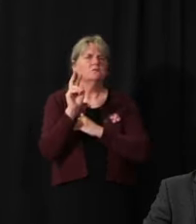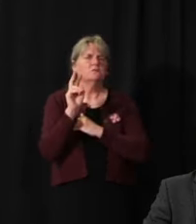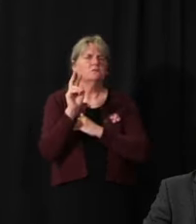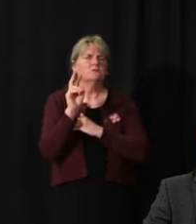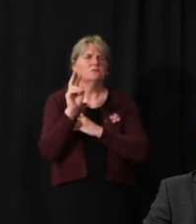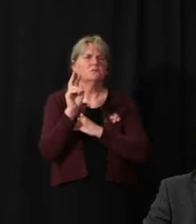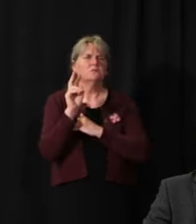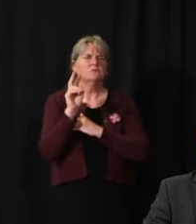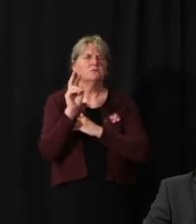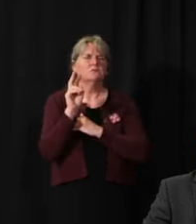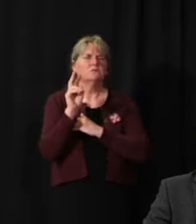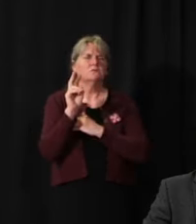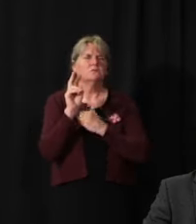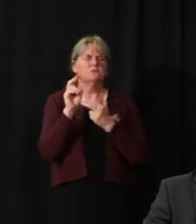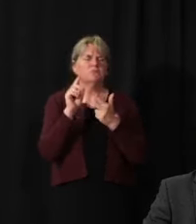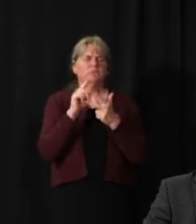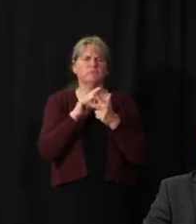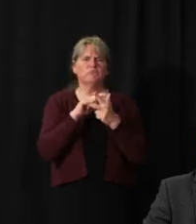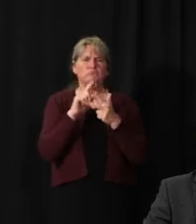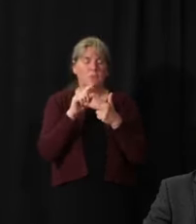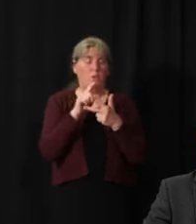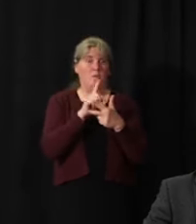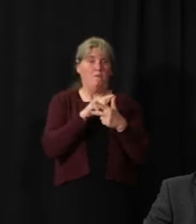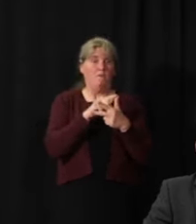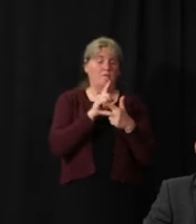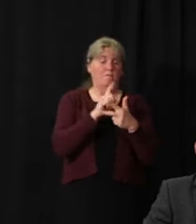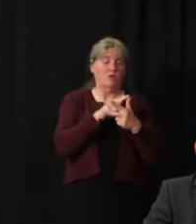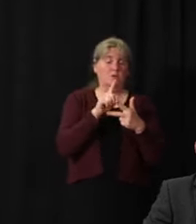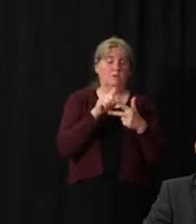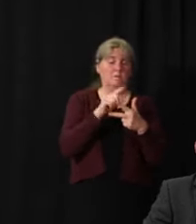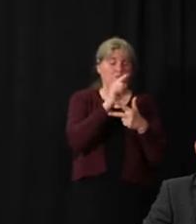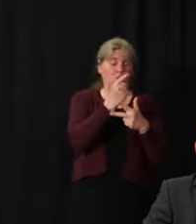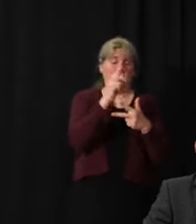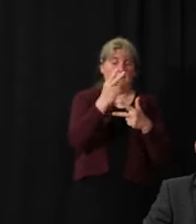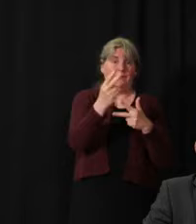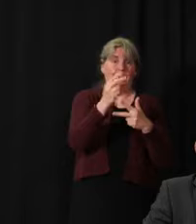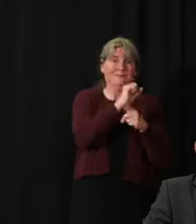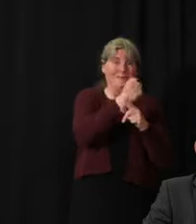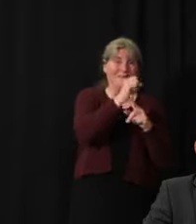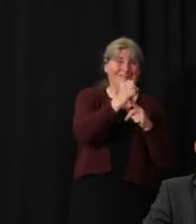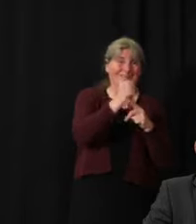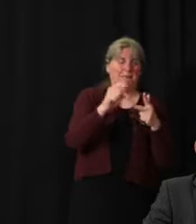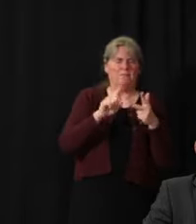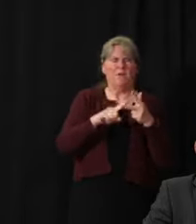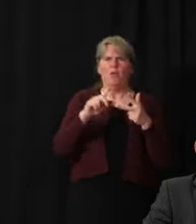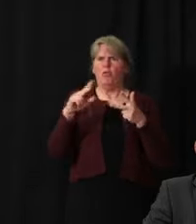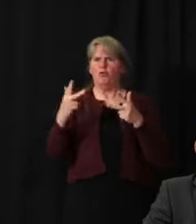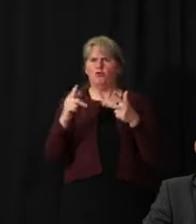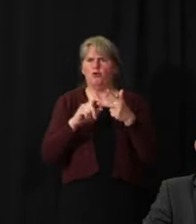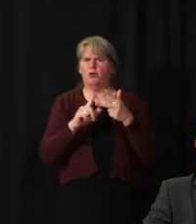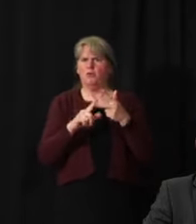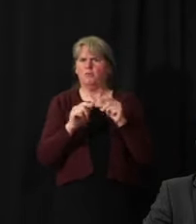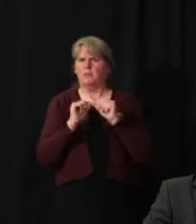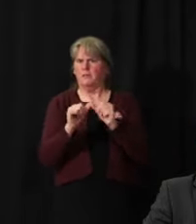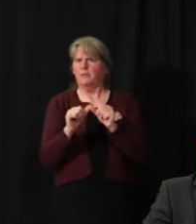with scenario three, like there are with the other two scenarios like the projection of how many